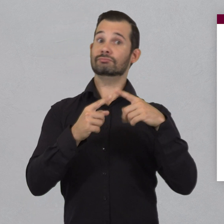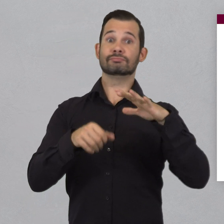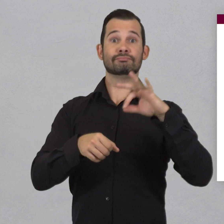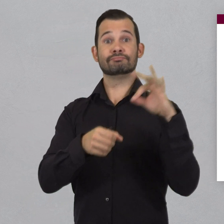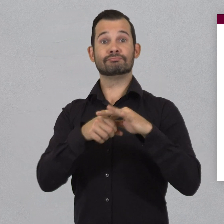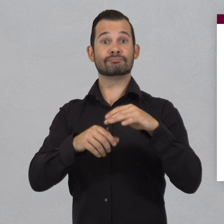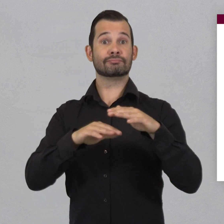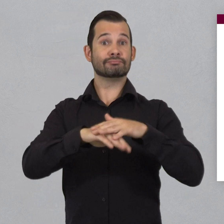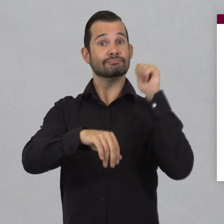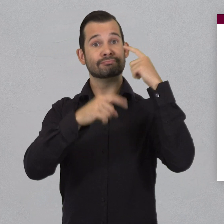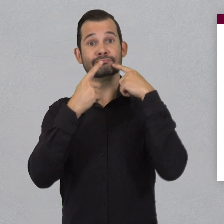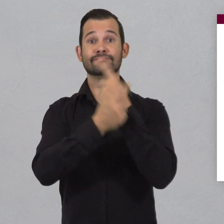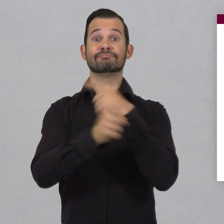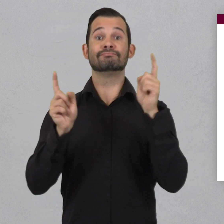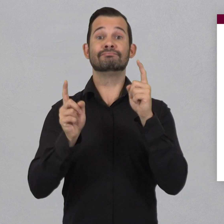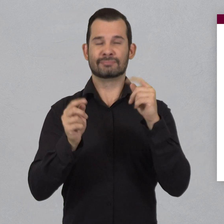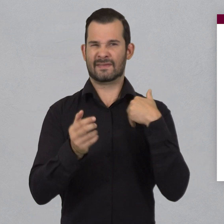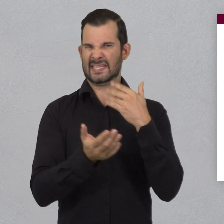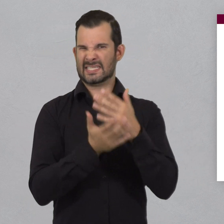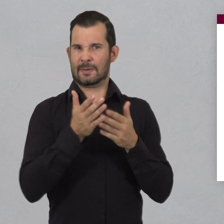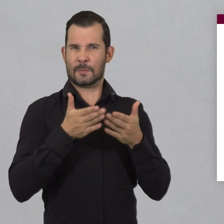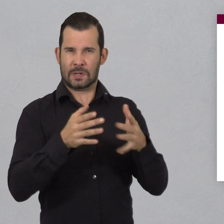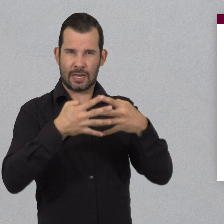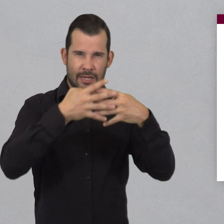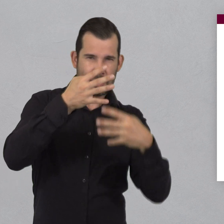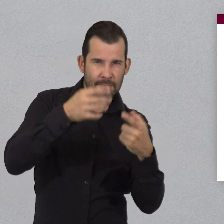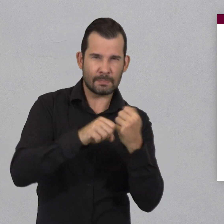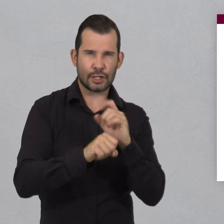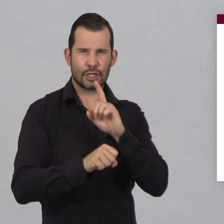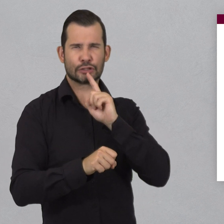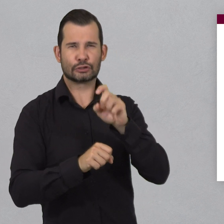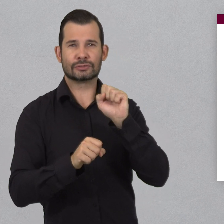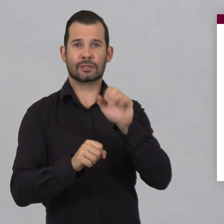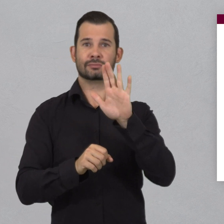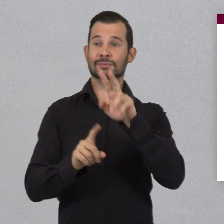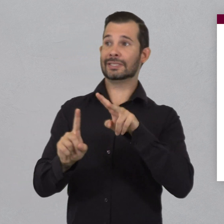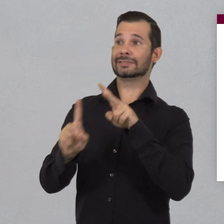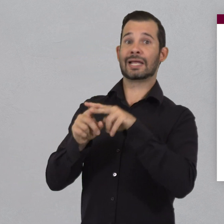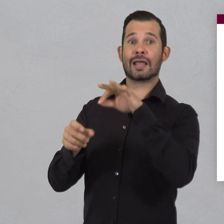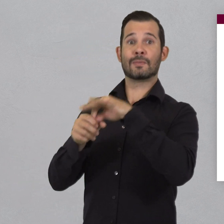Once an election is called, here are some ways you can make sure that your assigned polling